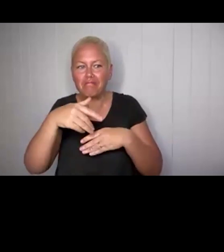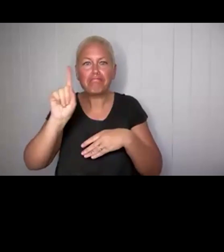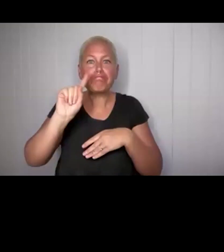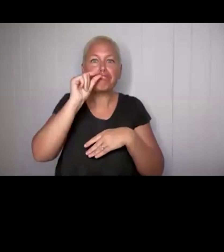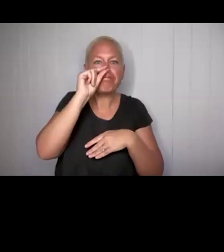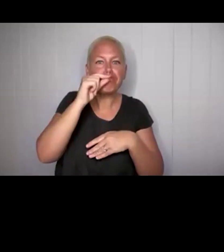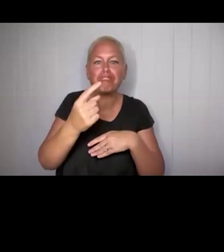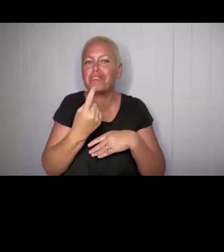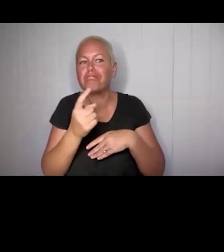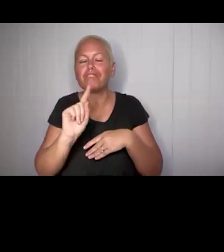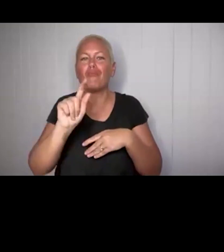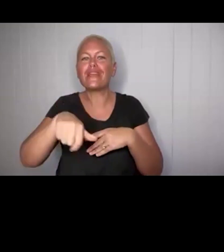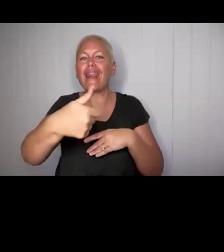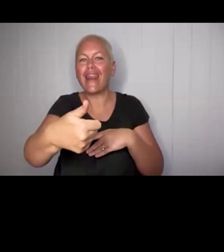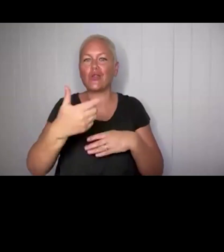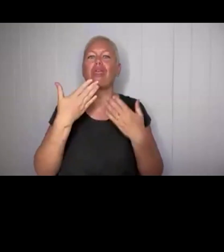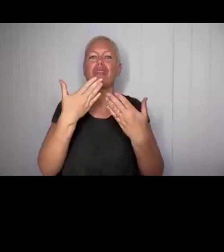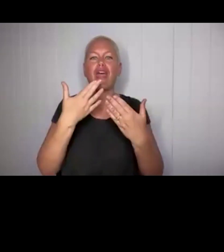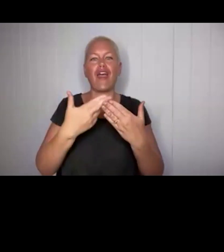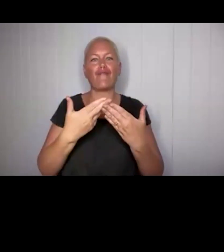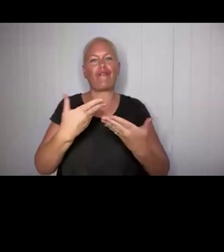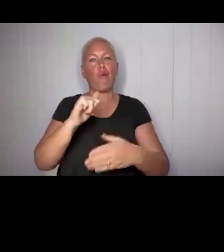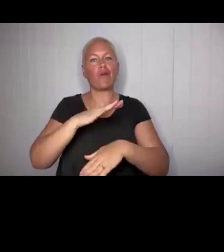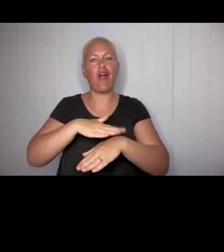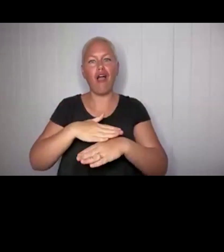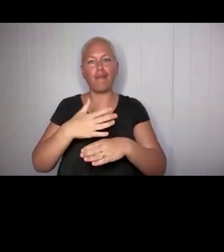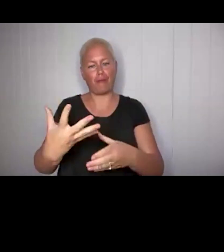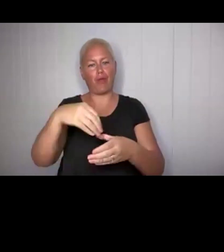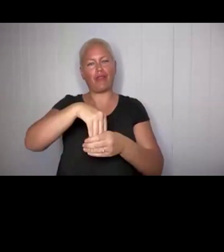is coming. Thank you for taking the time to spend this moment with us as you are considering your